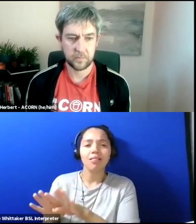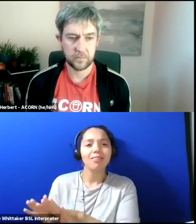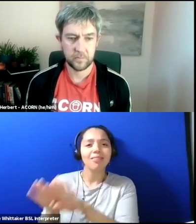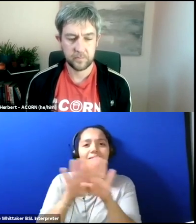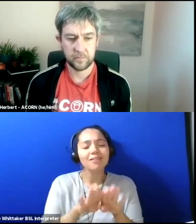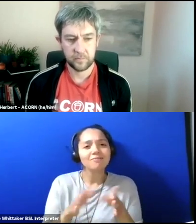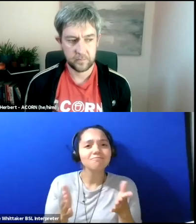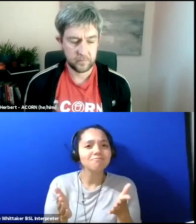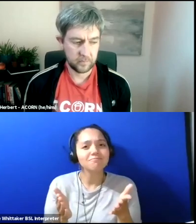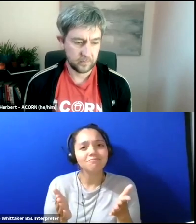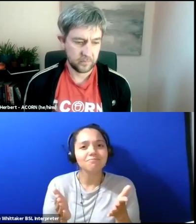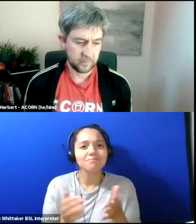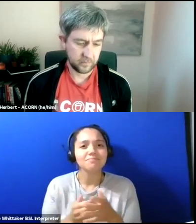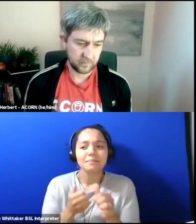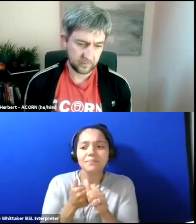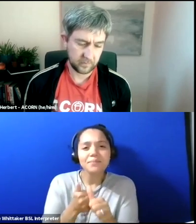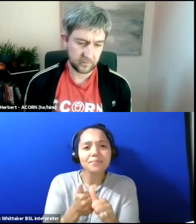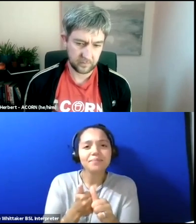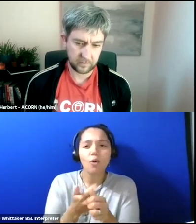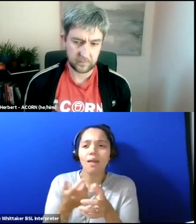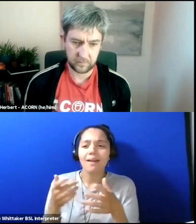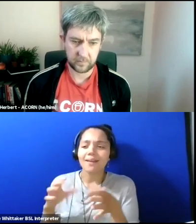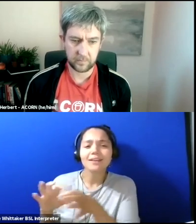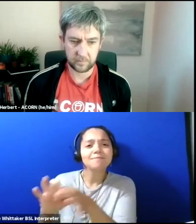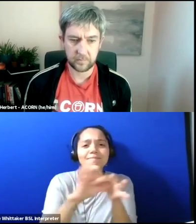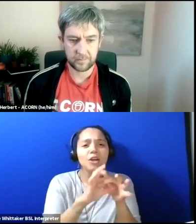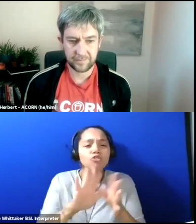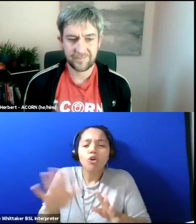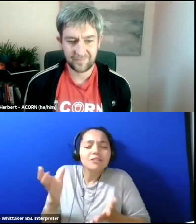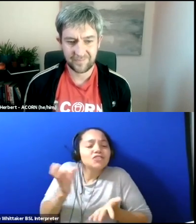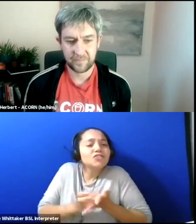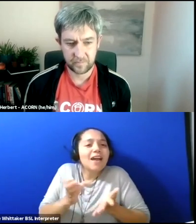'solidarity not charity' kind of ideal.